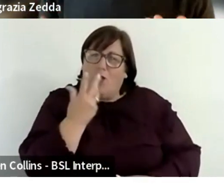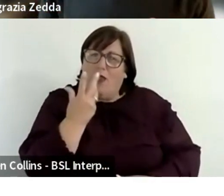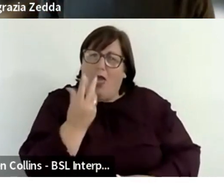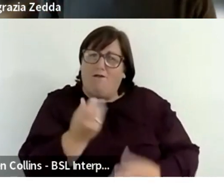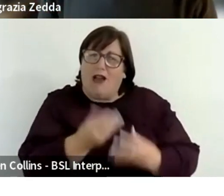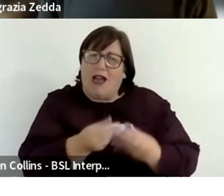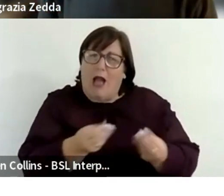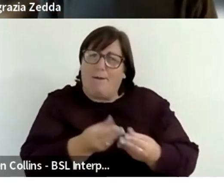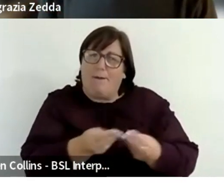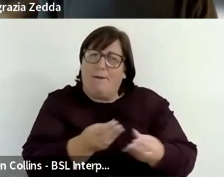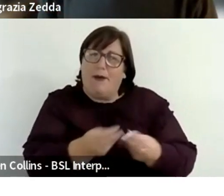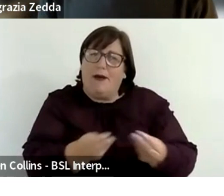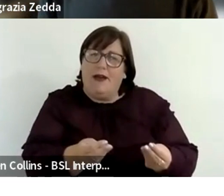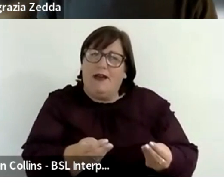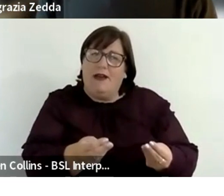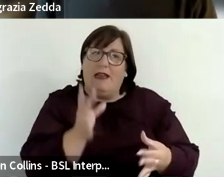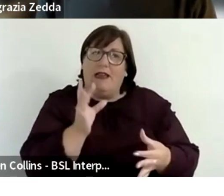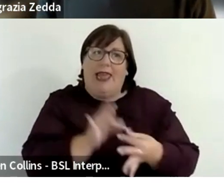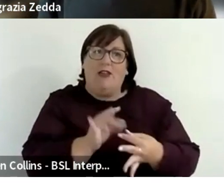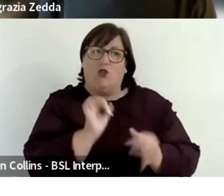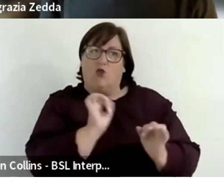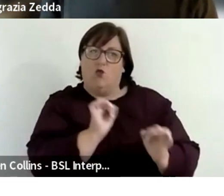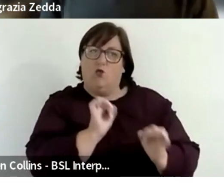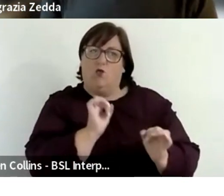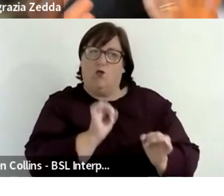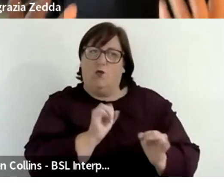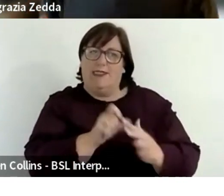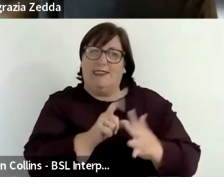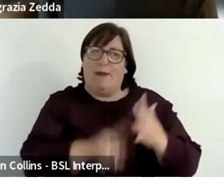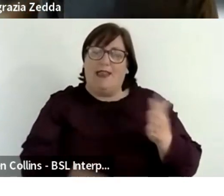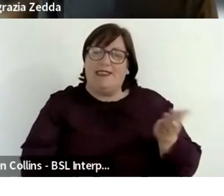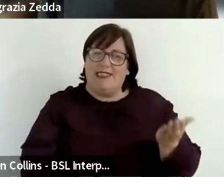reasons related to disability, or they might have gaps in education.